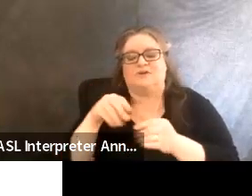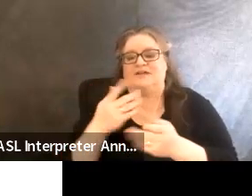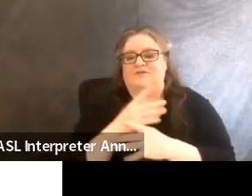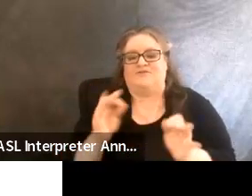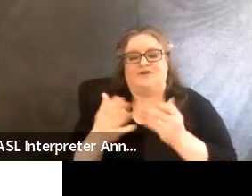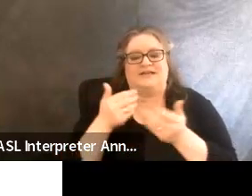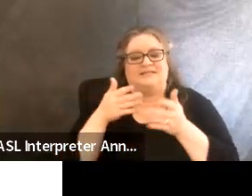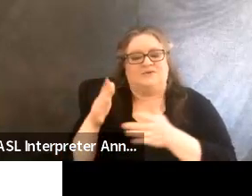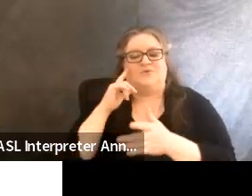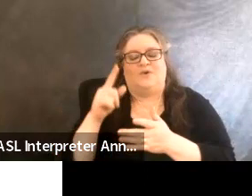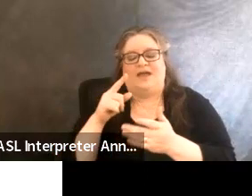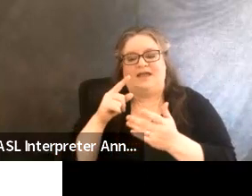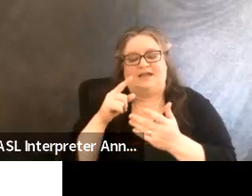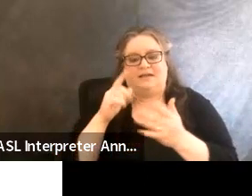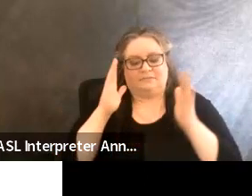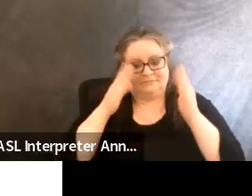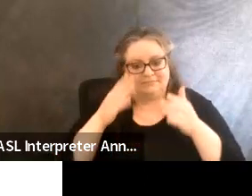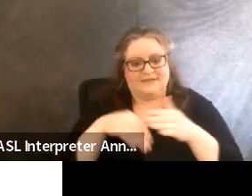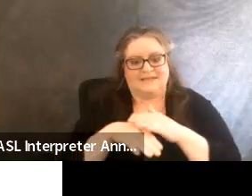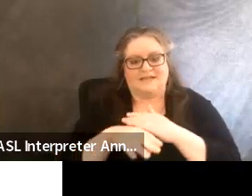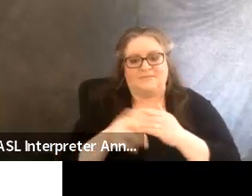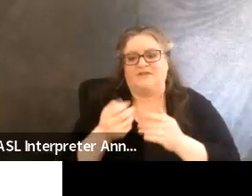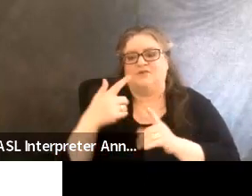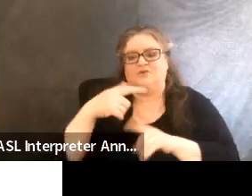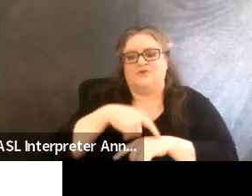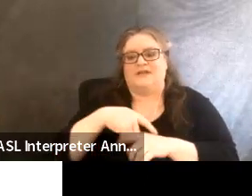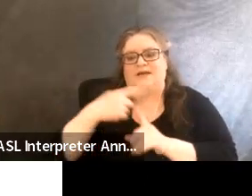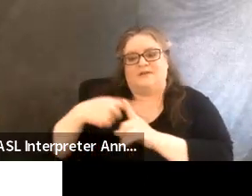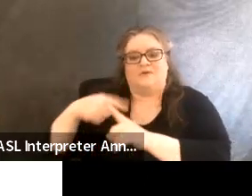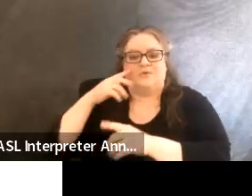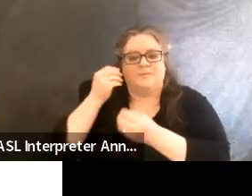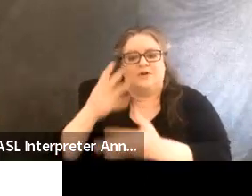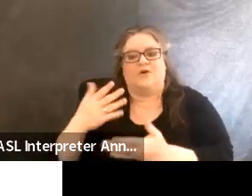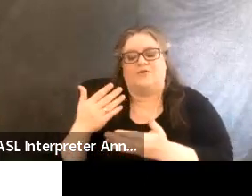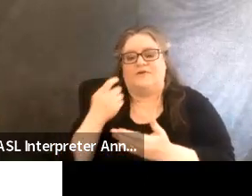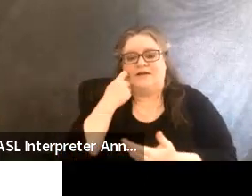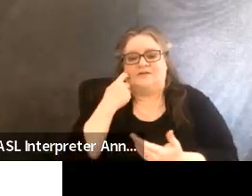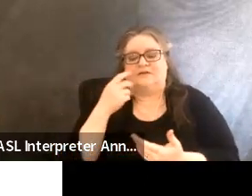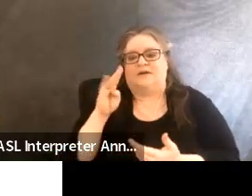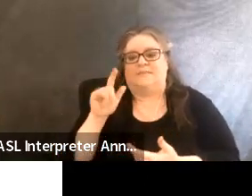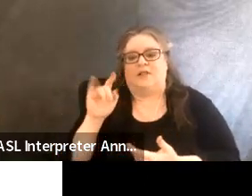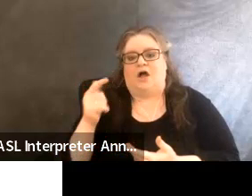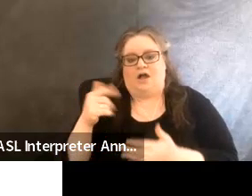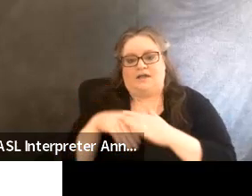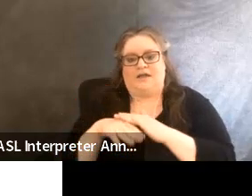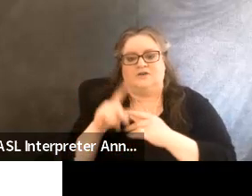to stay on top of accessibility. A few times each month you'll be notified of our latest log entries related to accessibility